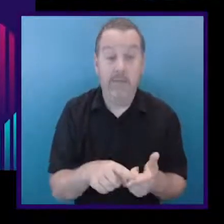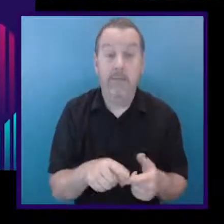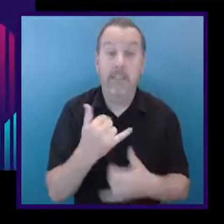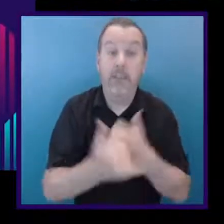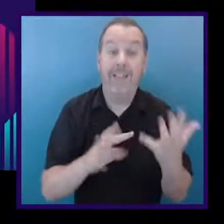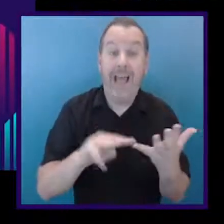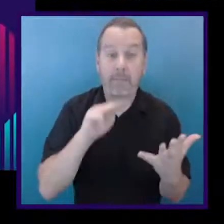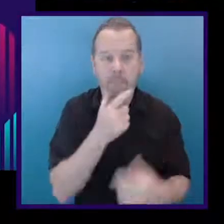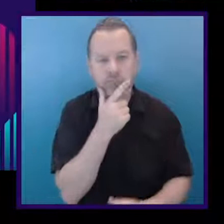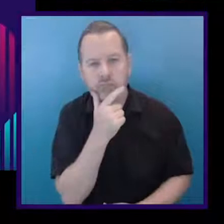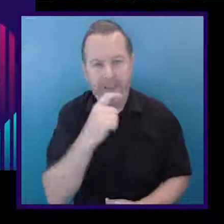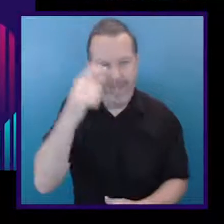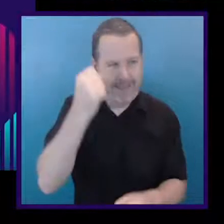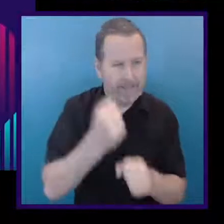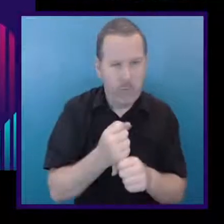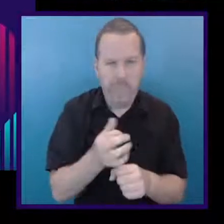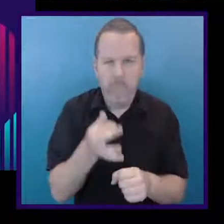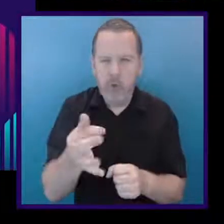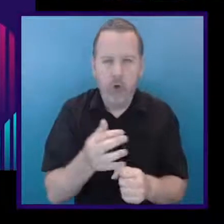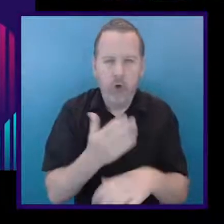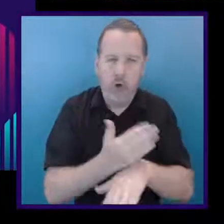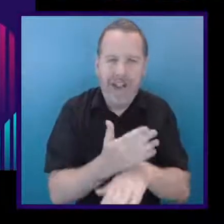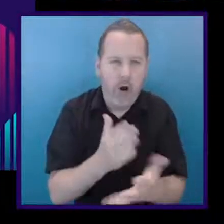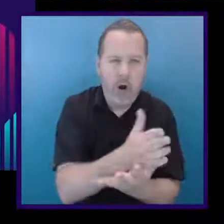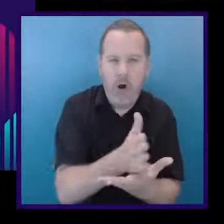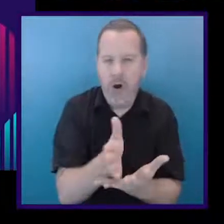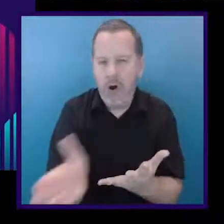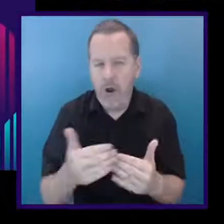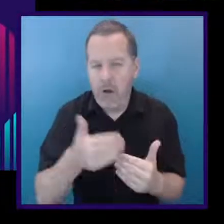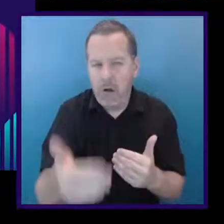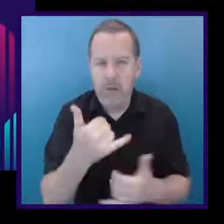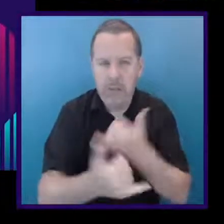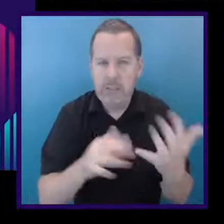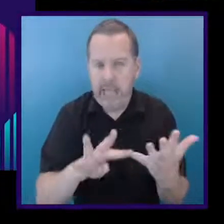town around whether to take a GCSE language or not and we wanted to find out what young